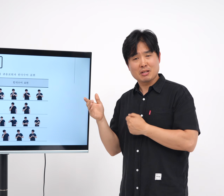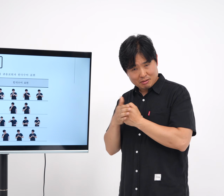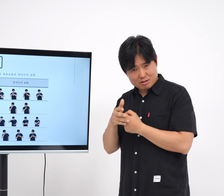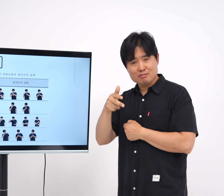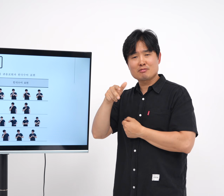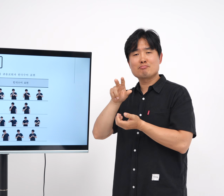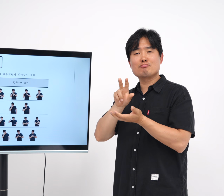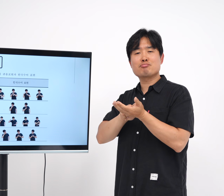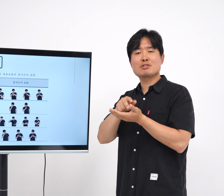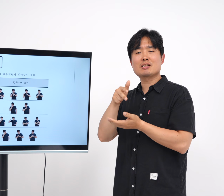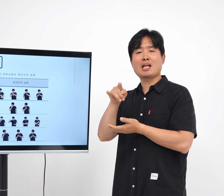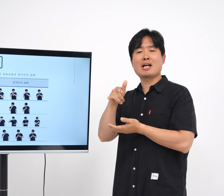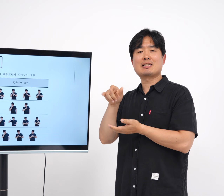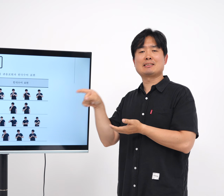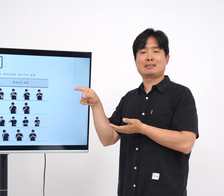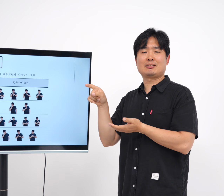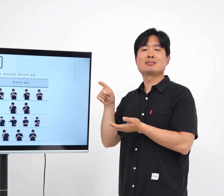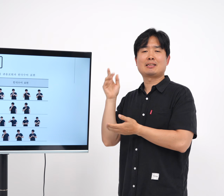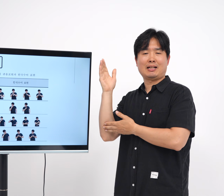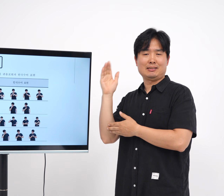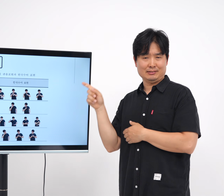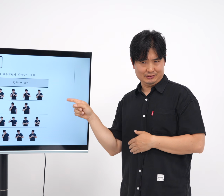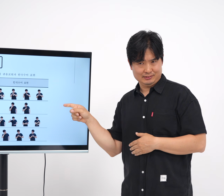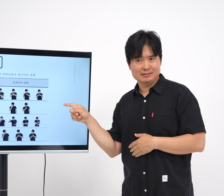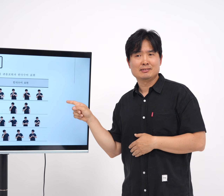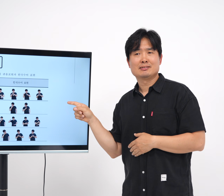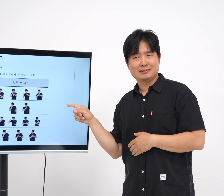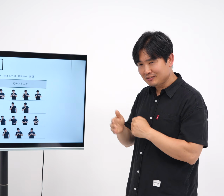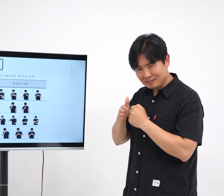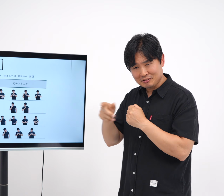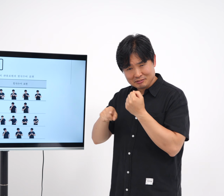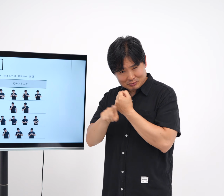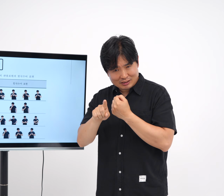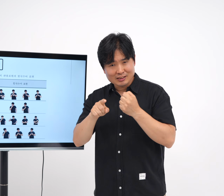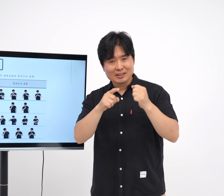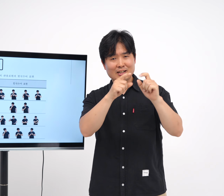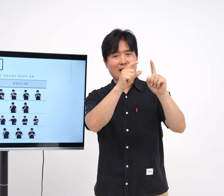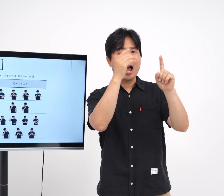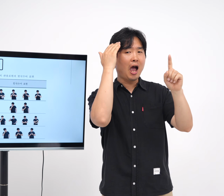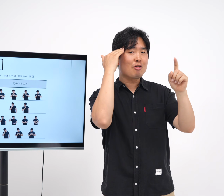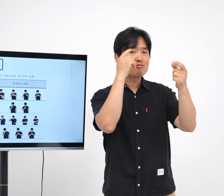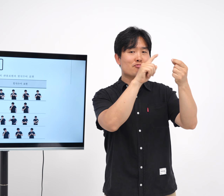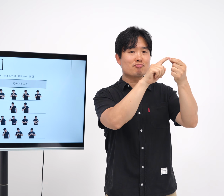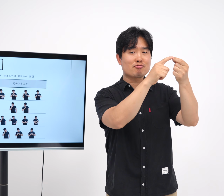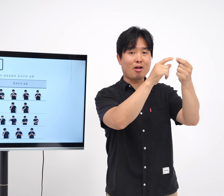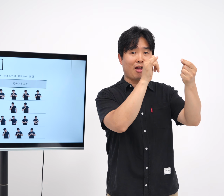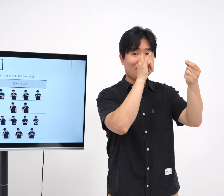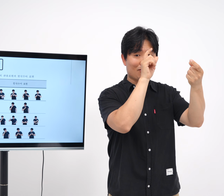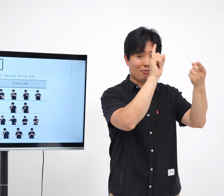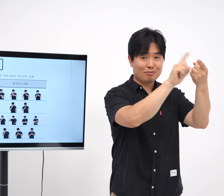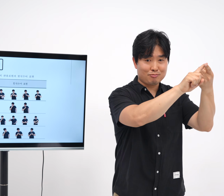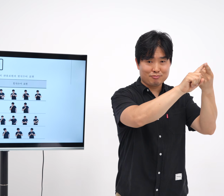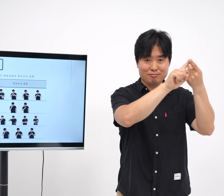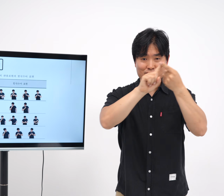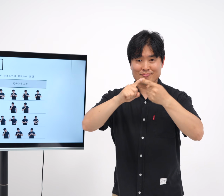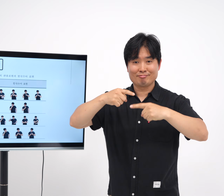This is why I raised this point. Even if Korean idiomatic expressions are expressed in sign language,